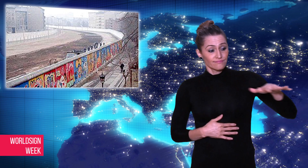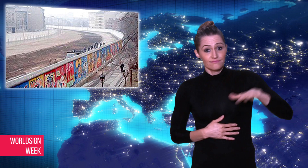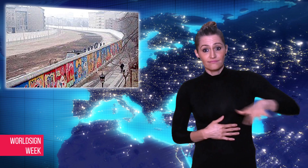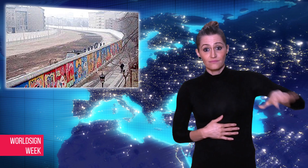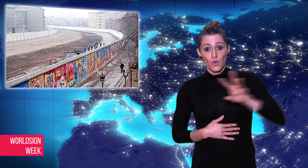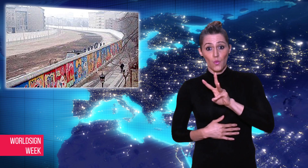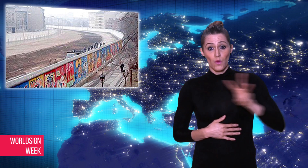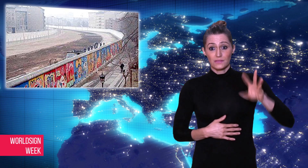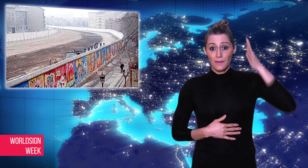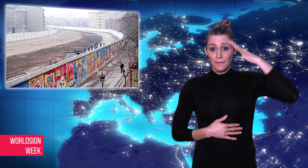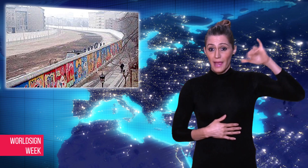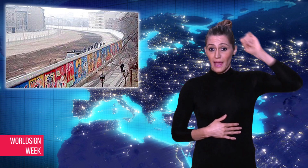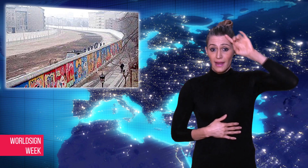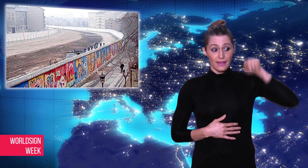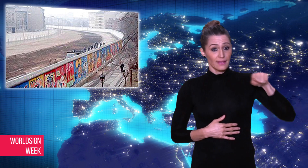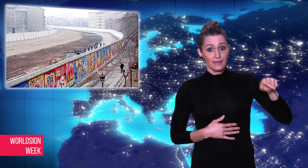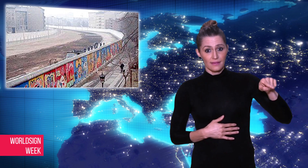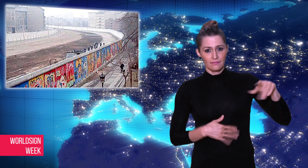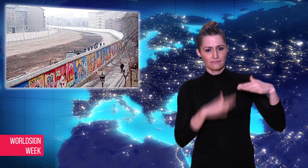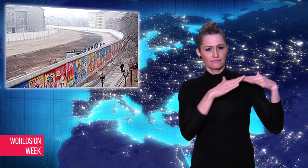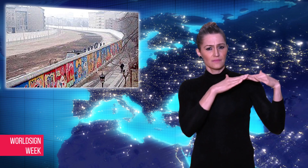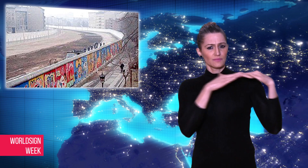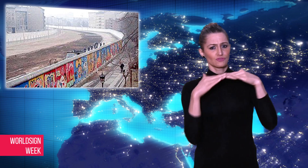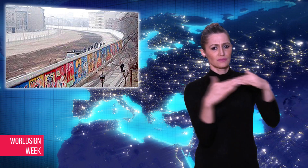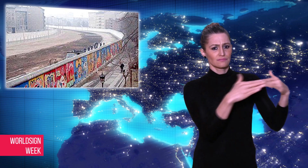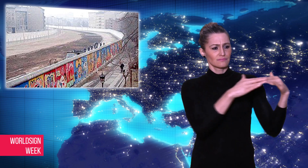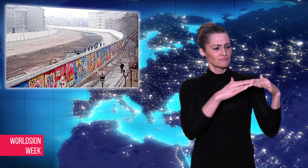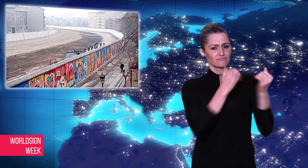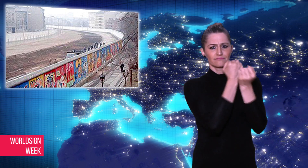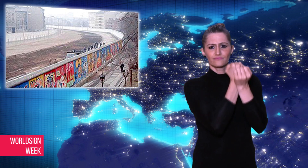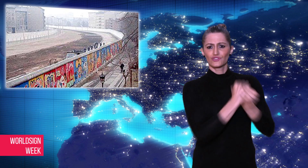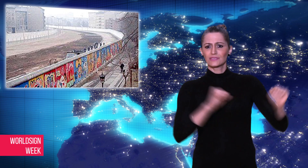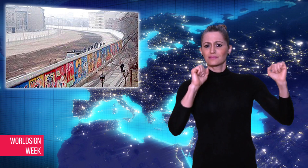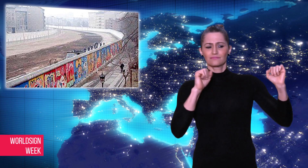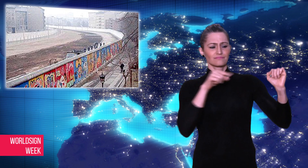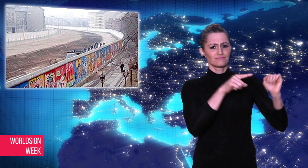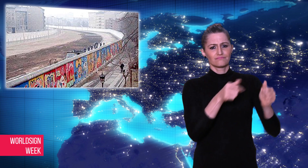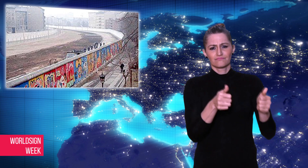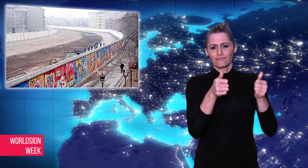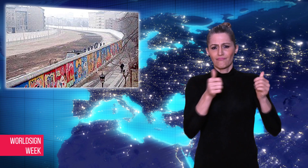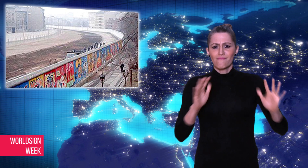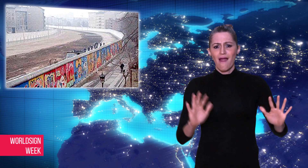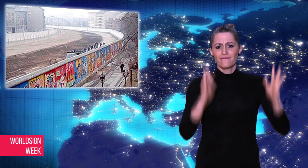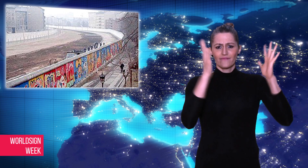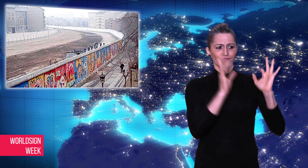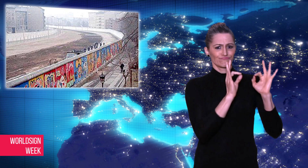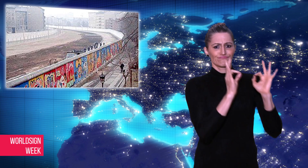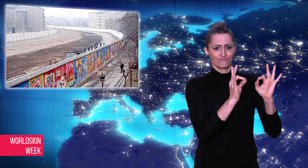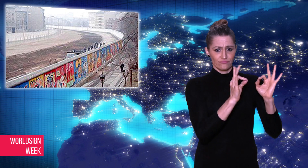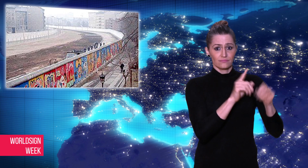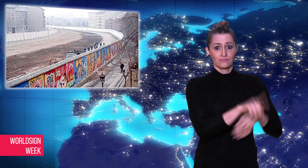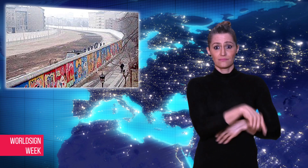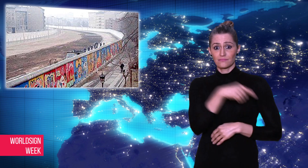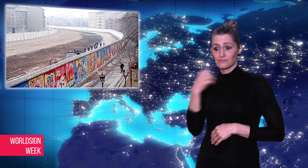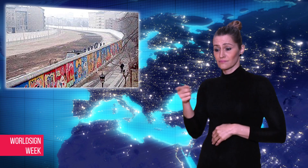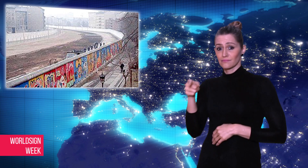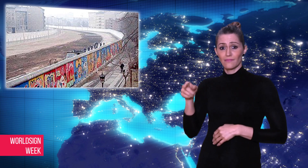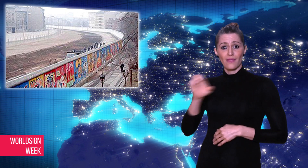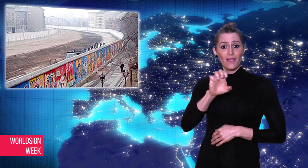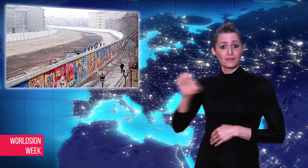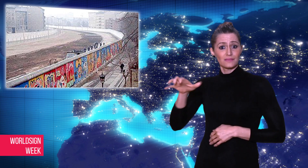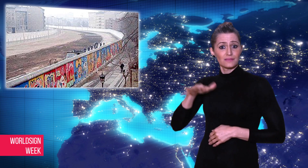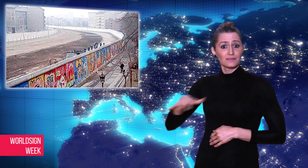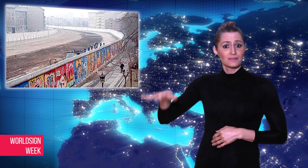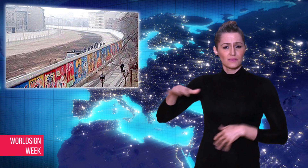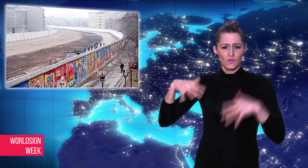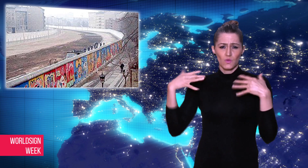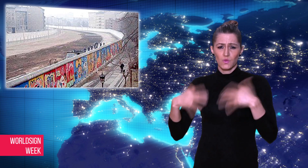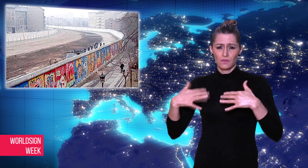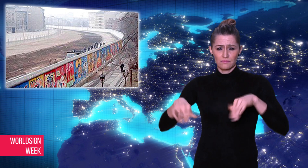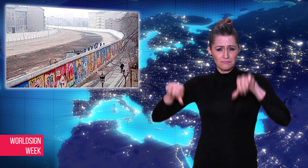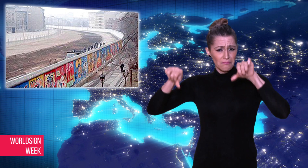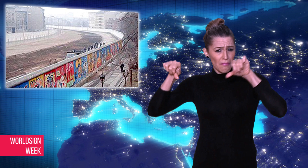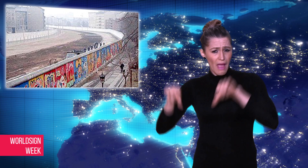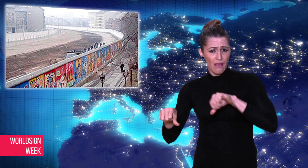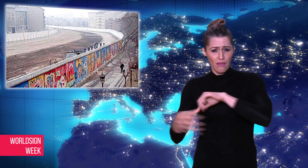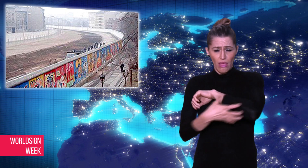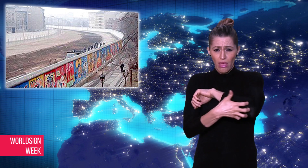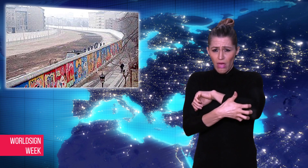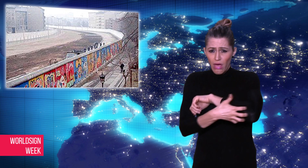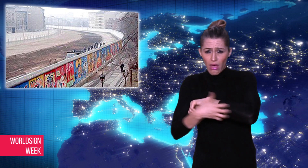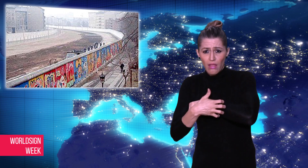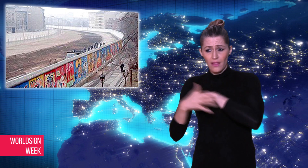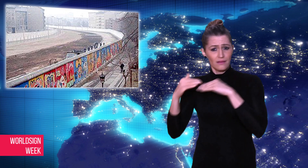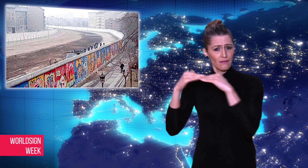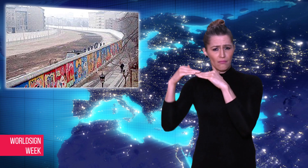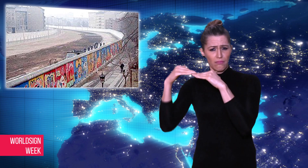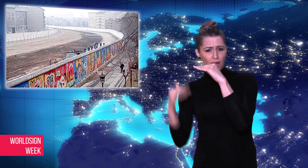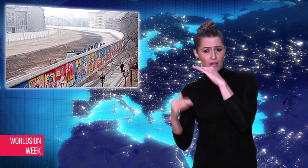The wall was built in 1961 to prevent East Germans